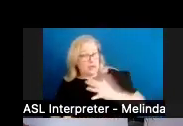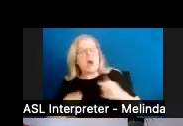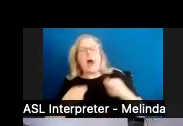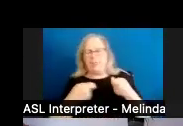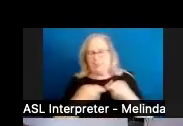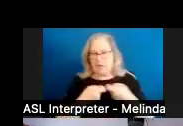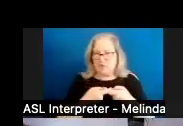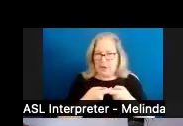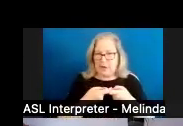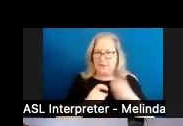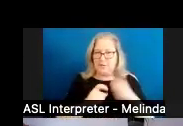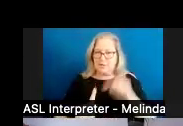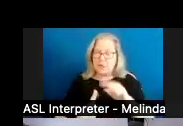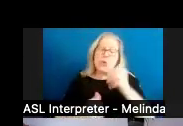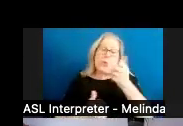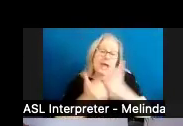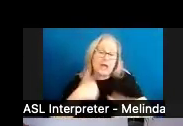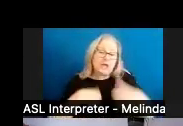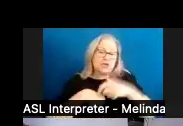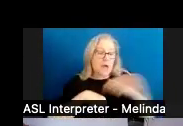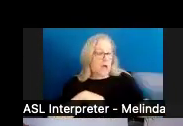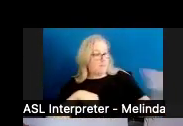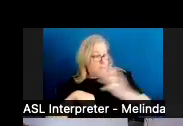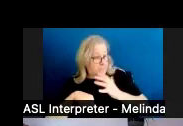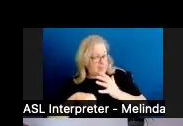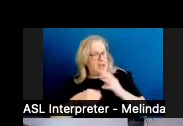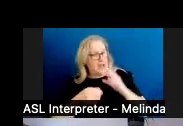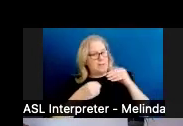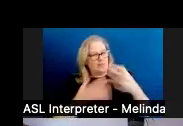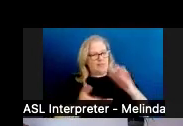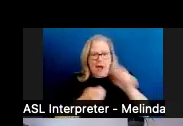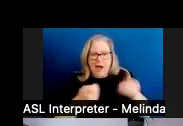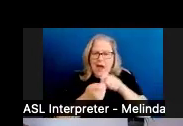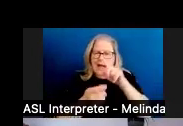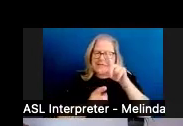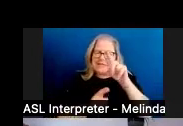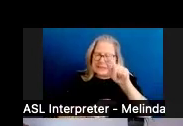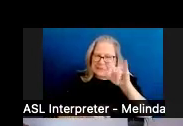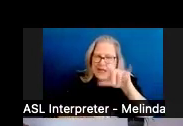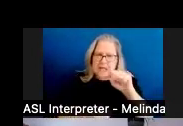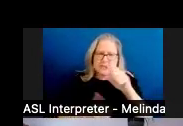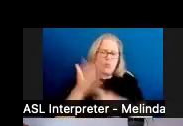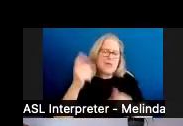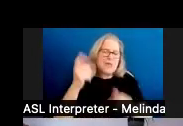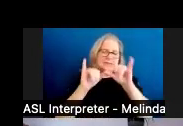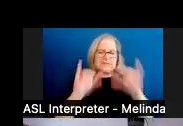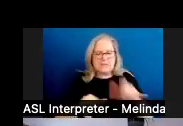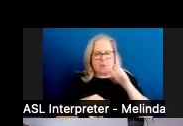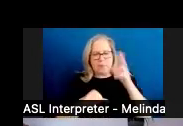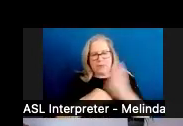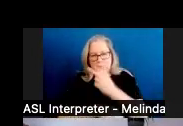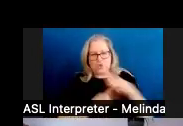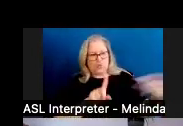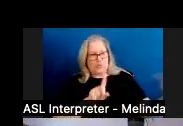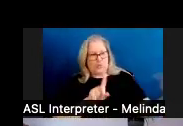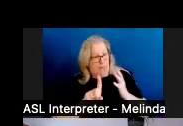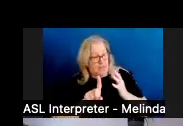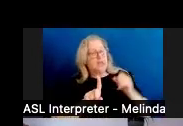So each funding opportunity provides those details to what systems can be used to submit. So for any principal investigators